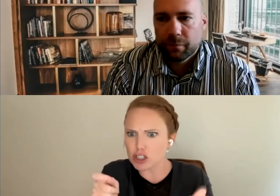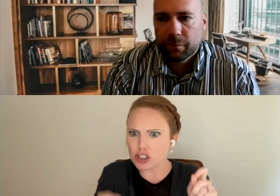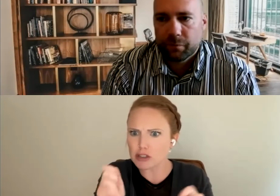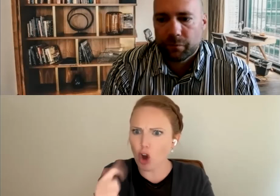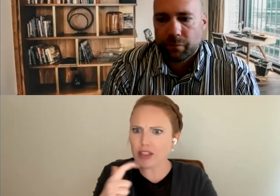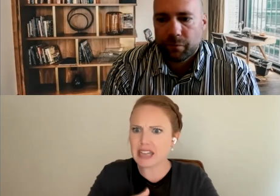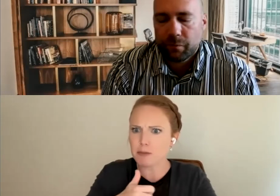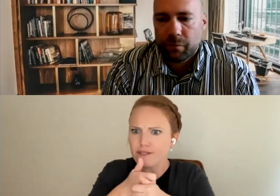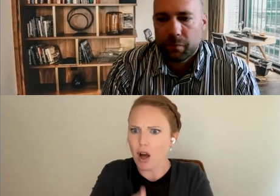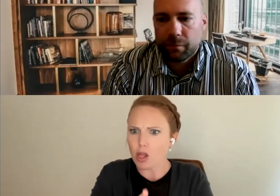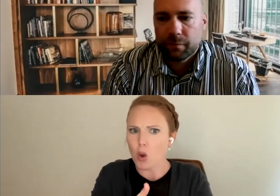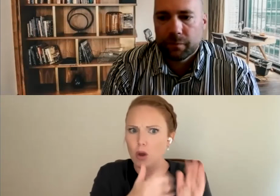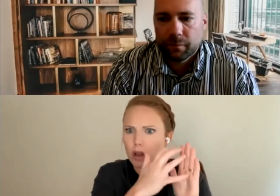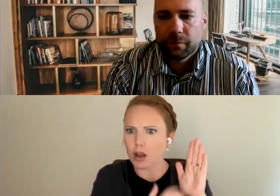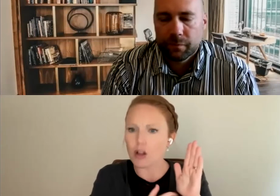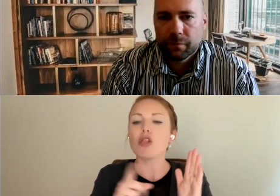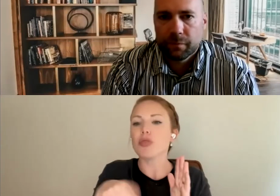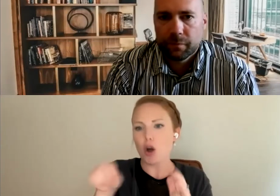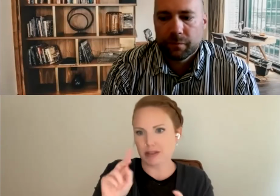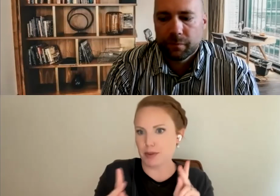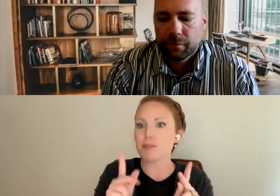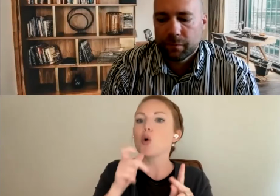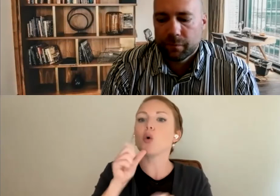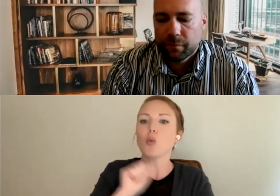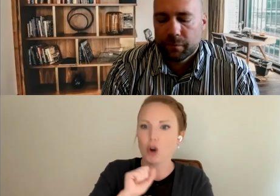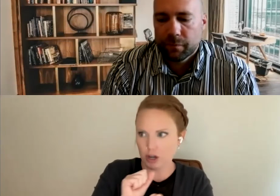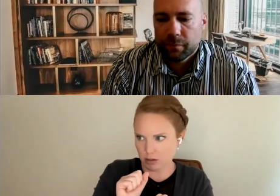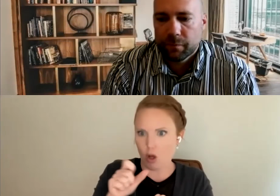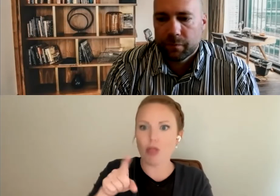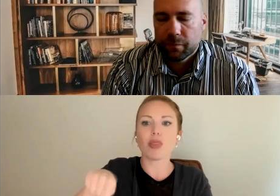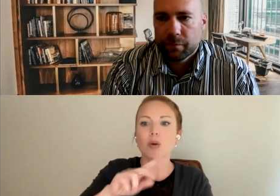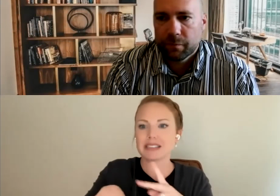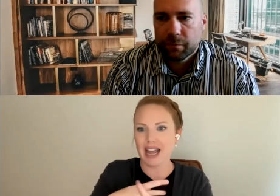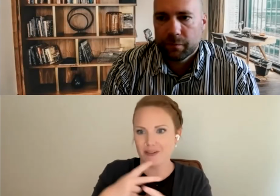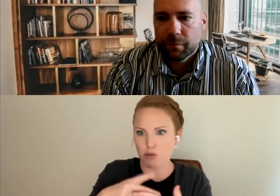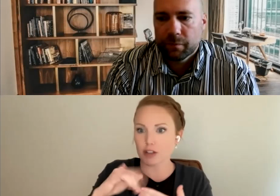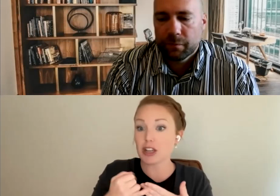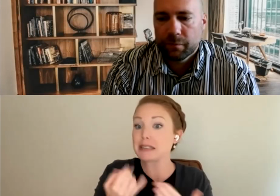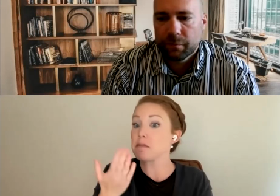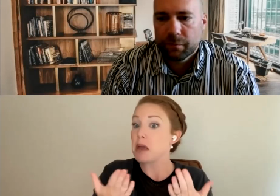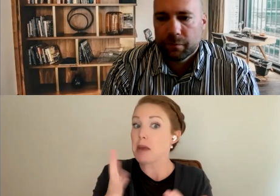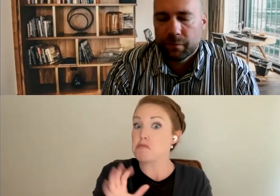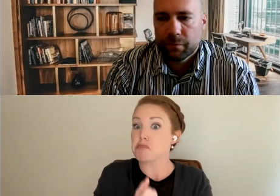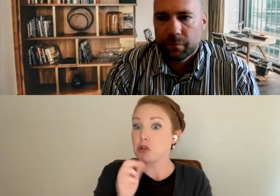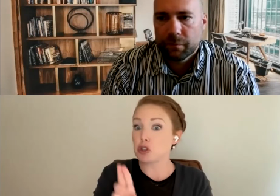folks who work on projects - what can we do to use AI and natural language generation